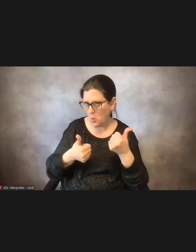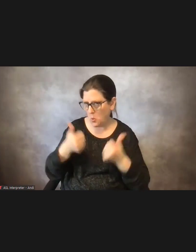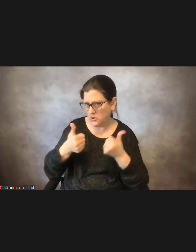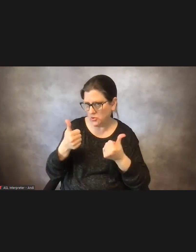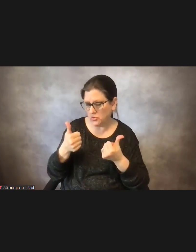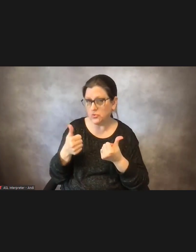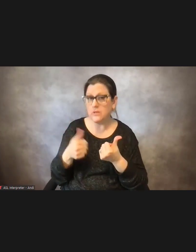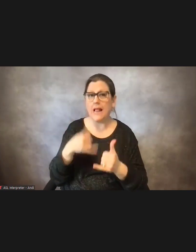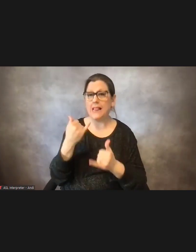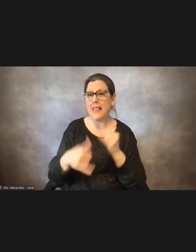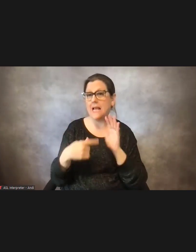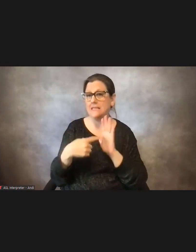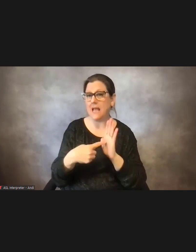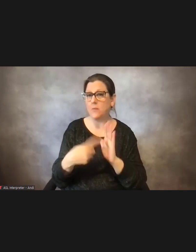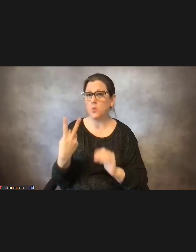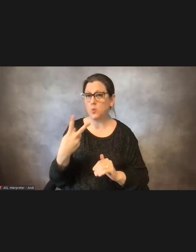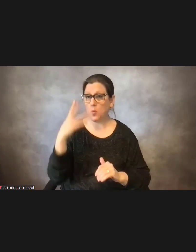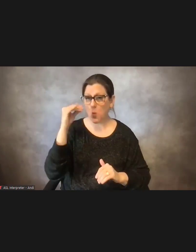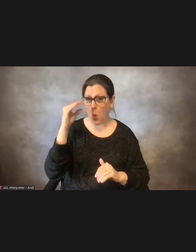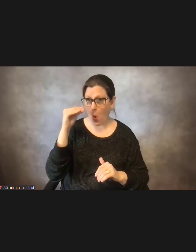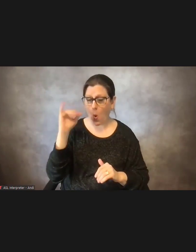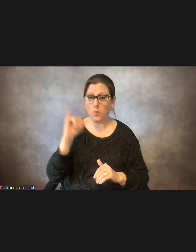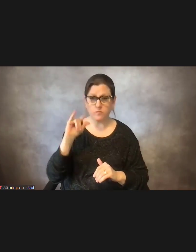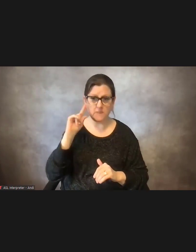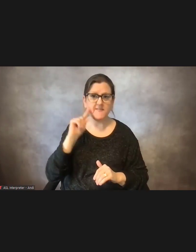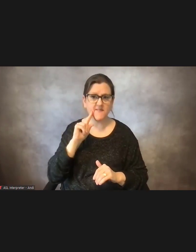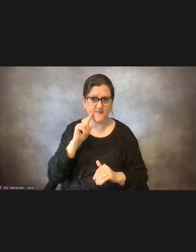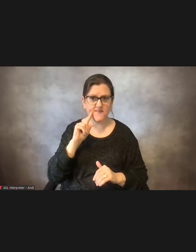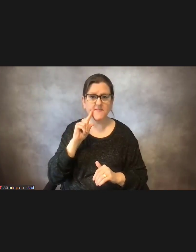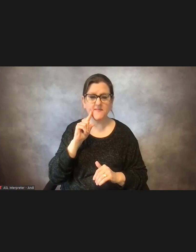This last example is of two boys who are also deaf, and they'll